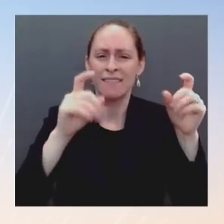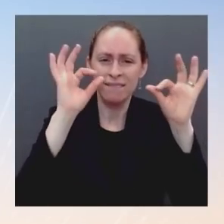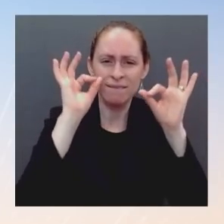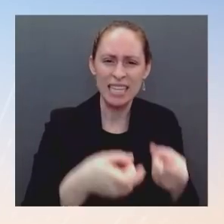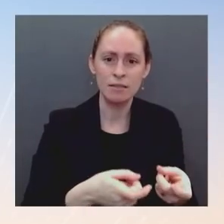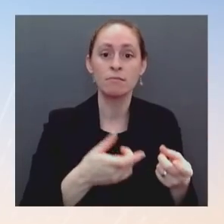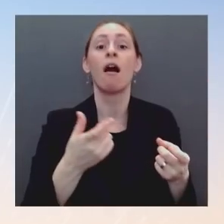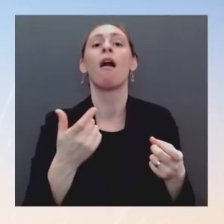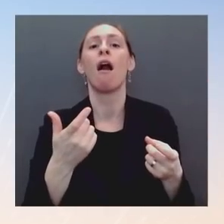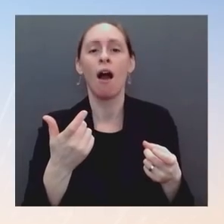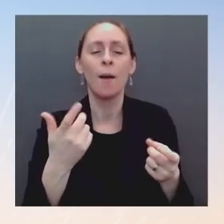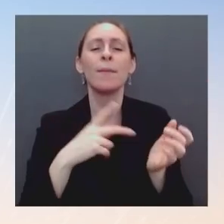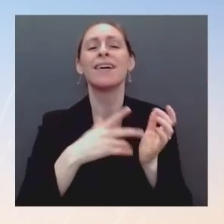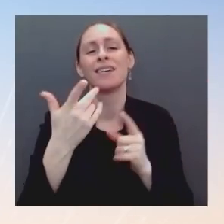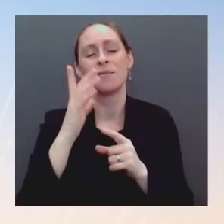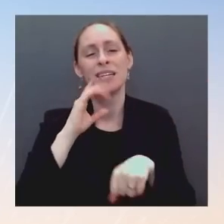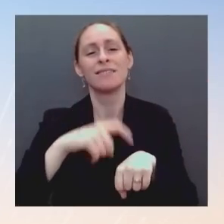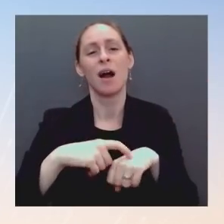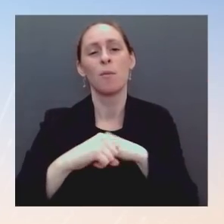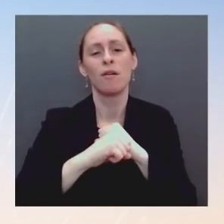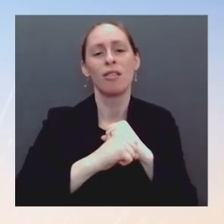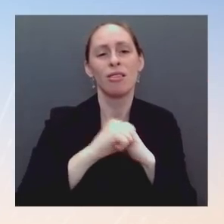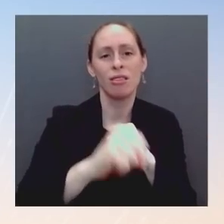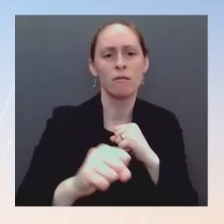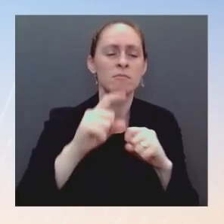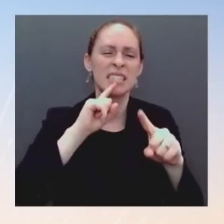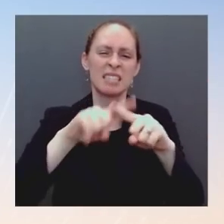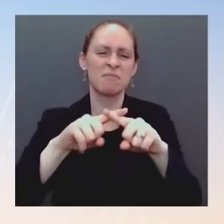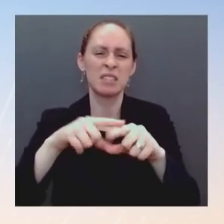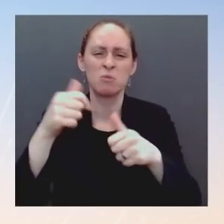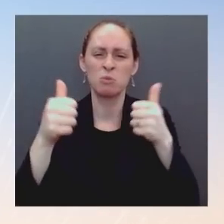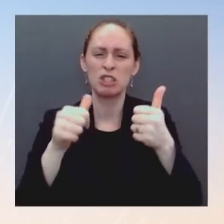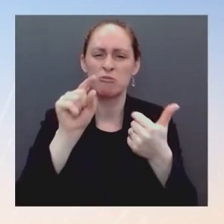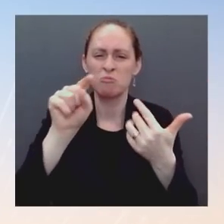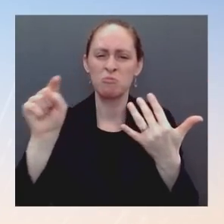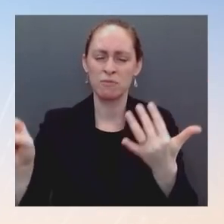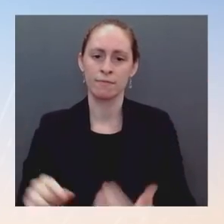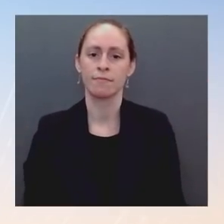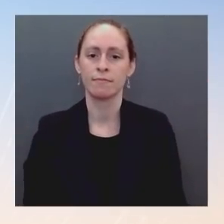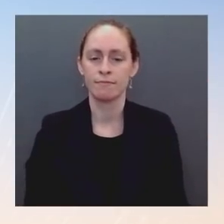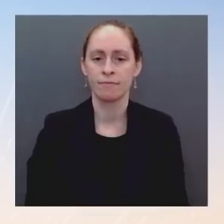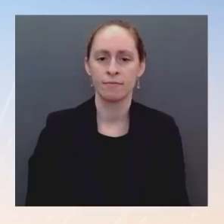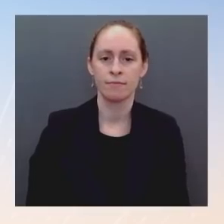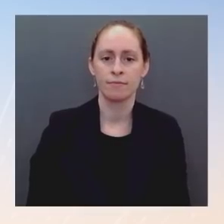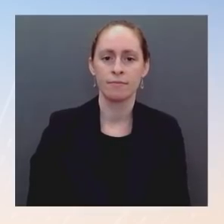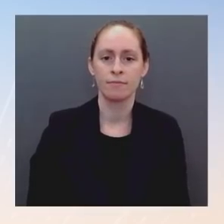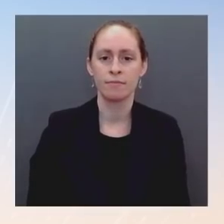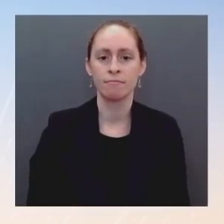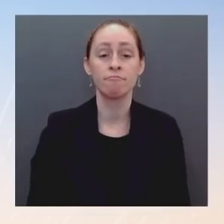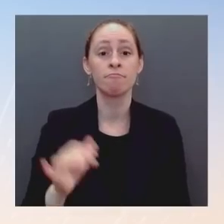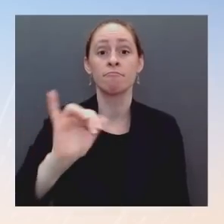Obviously, if there are lead pipes in their state or communities or schools, those are things we're going to replace; that's pretty clear.